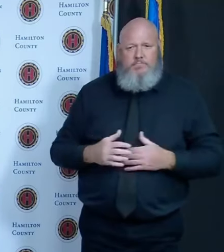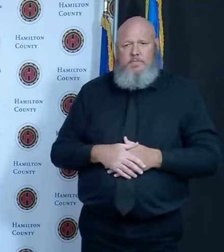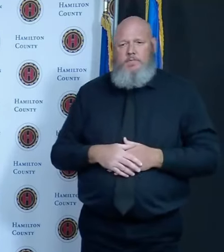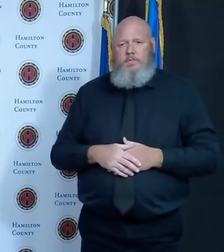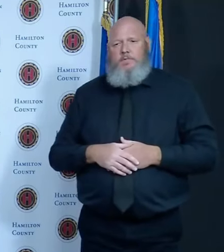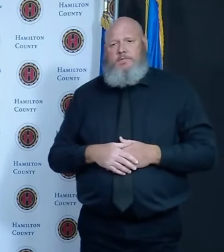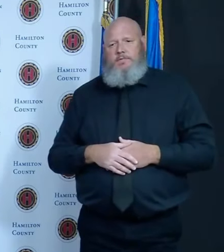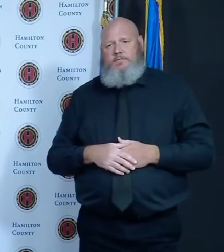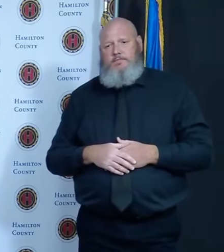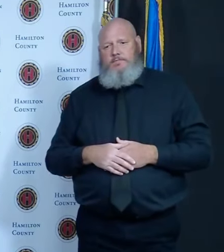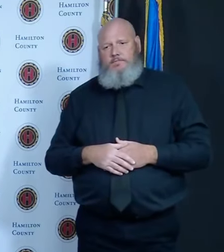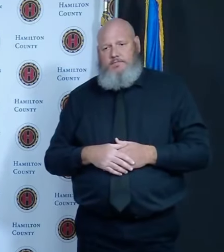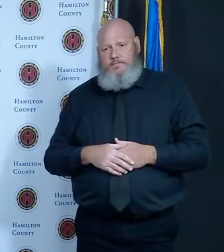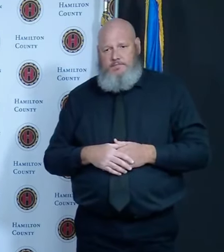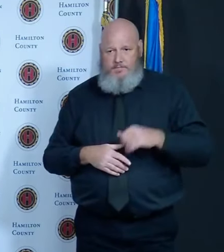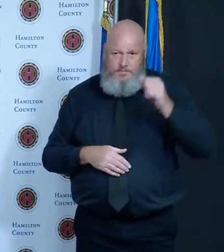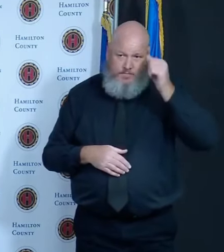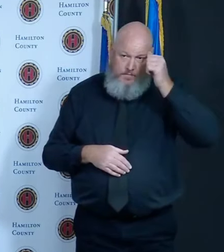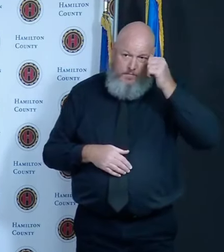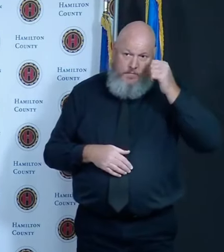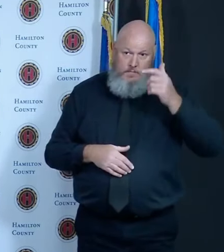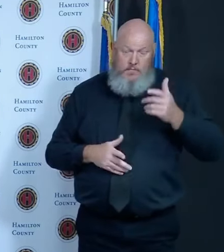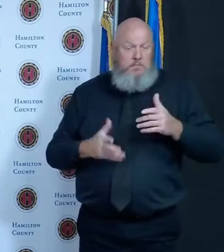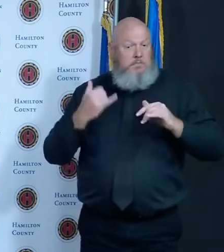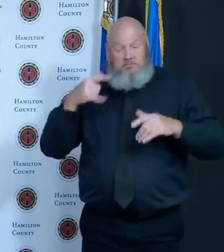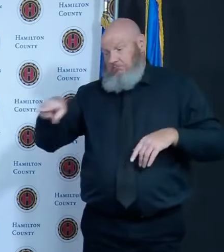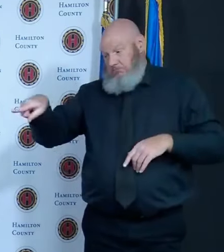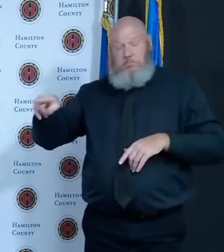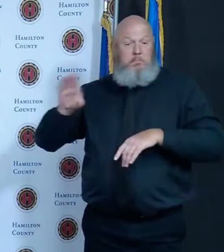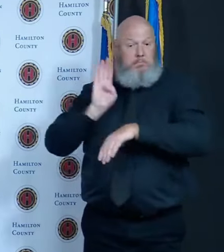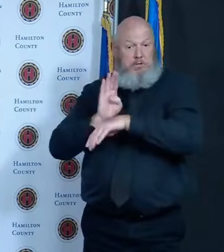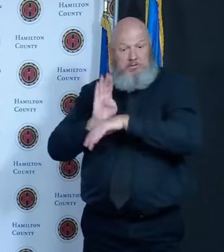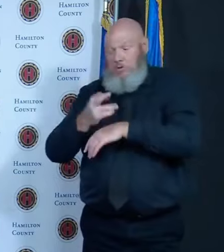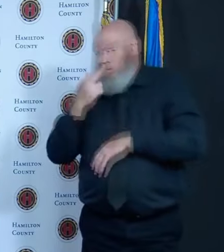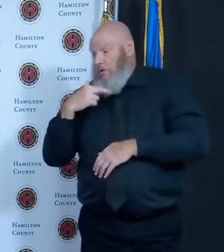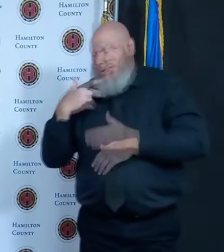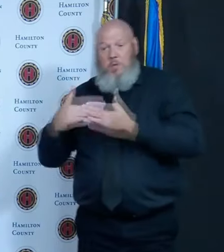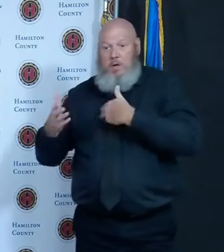a restaurant setting for example and if your patrons of restaurants or movie